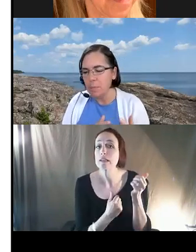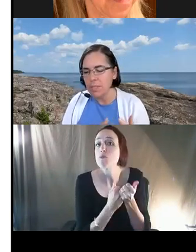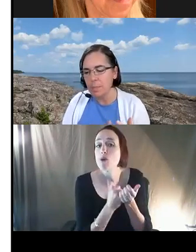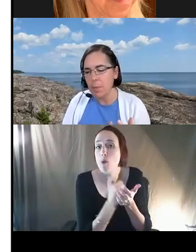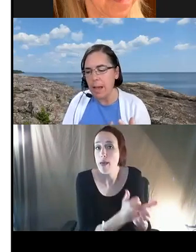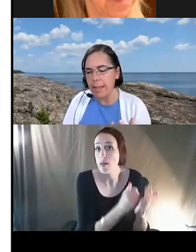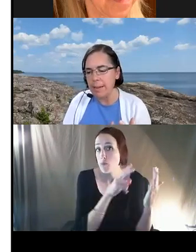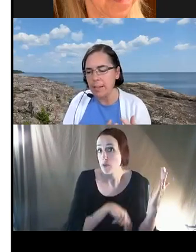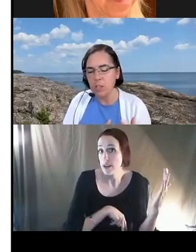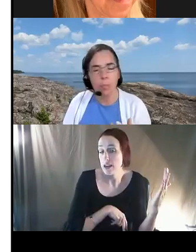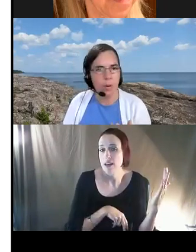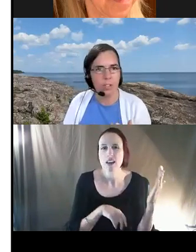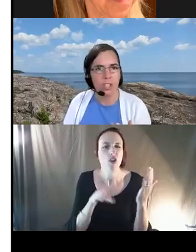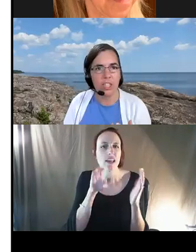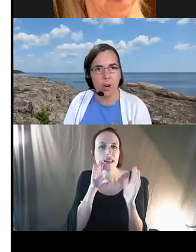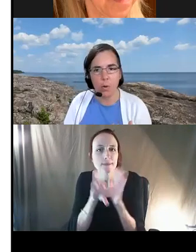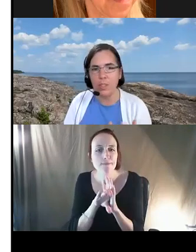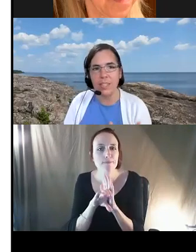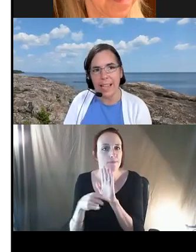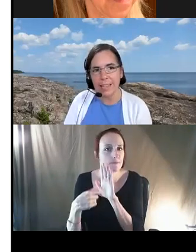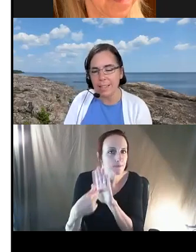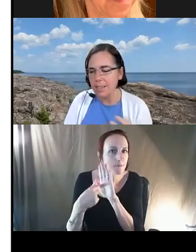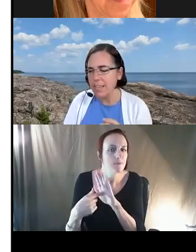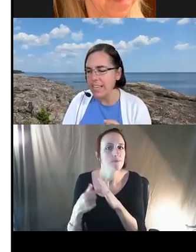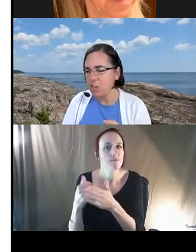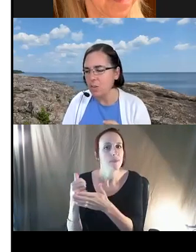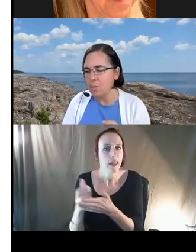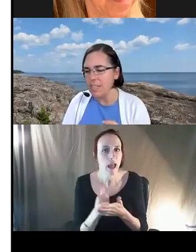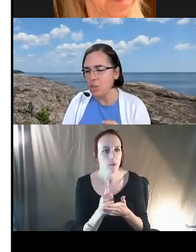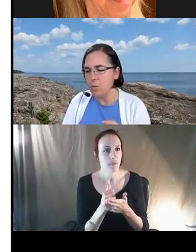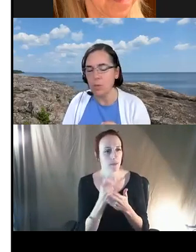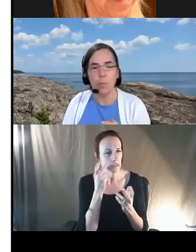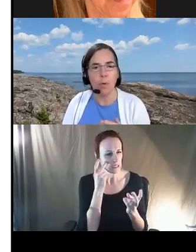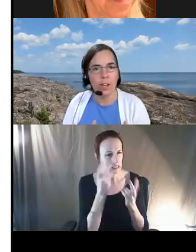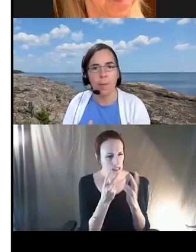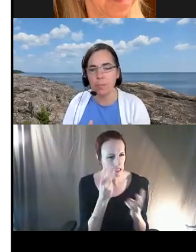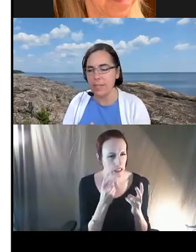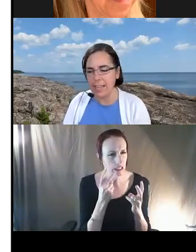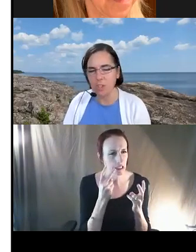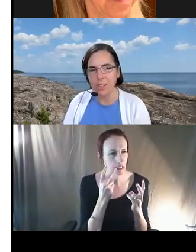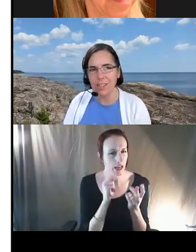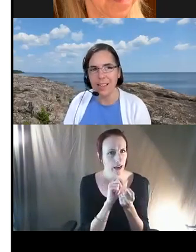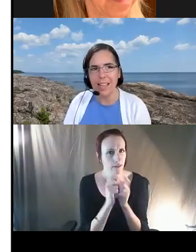symbols can decode the text, it could be to support comprehension.